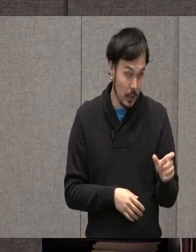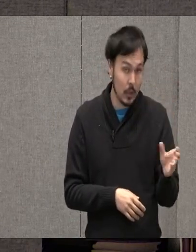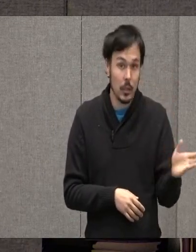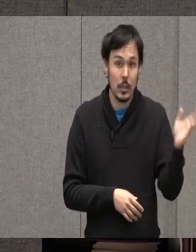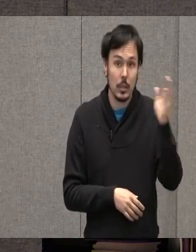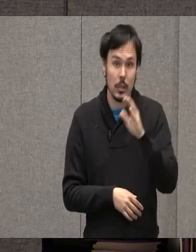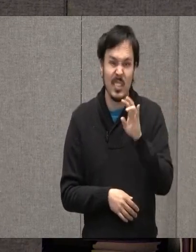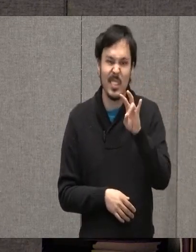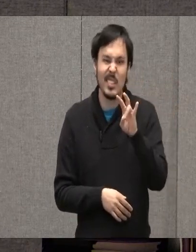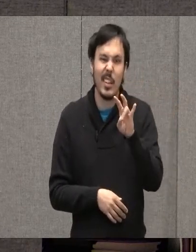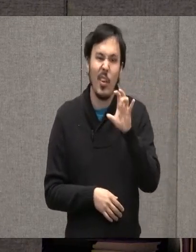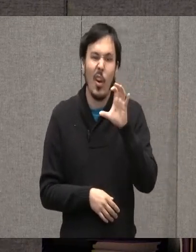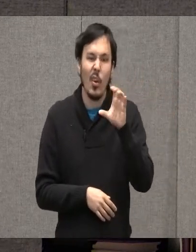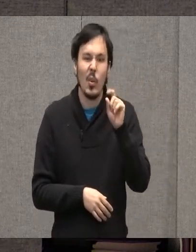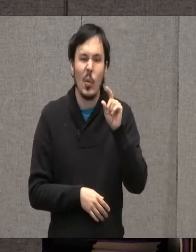how many what's the difference?